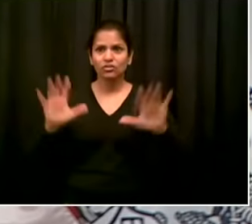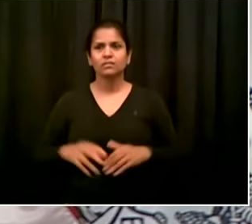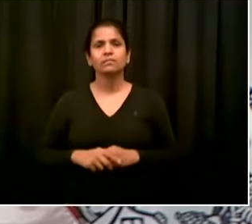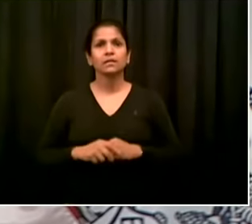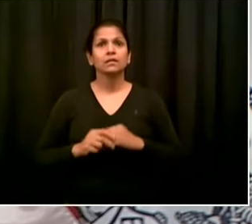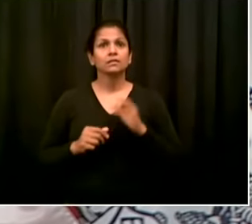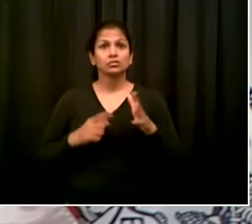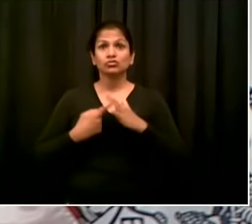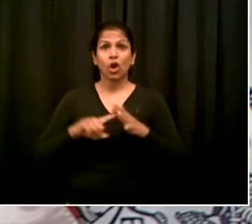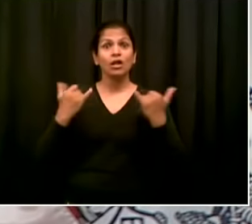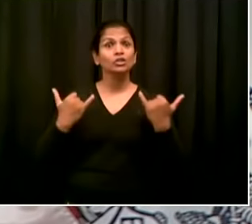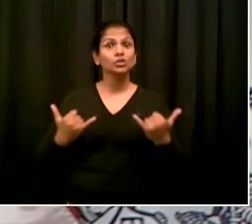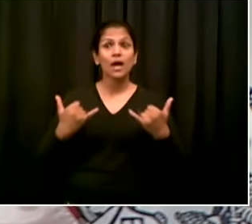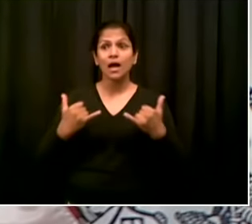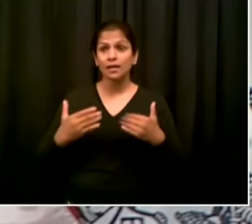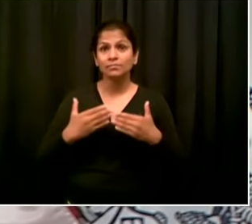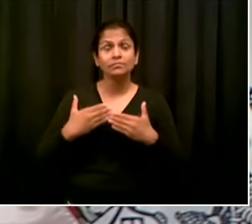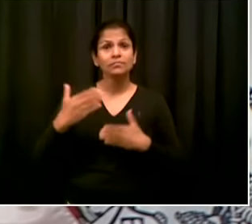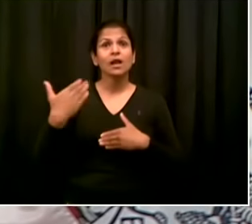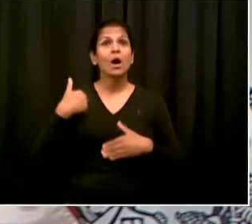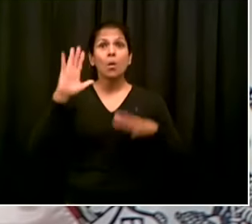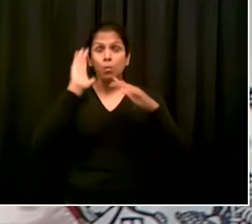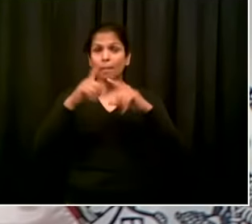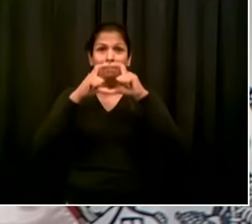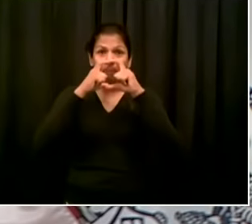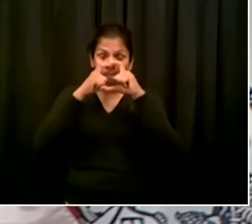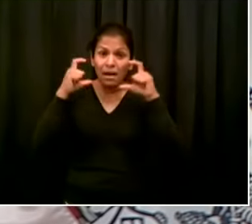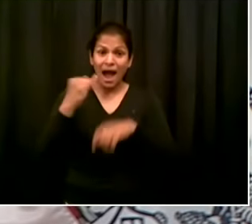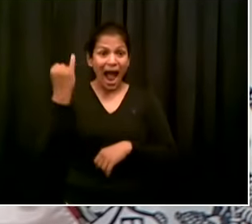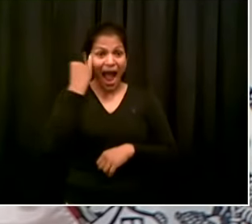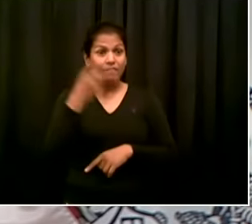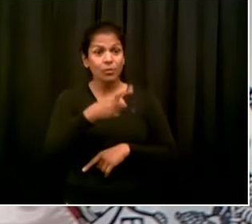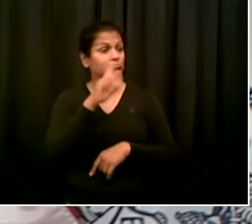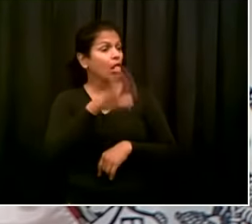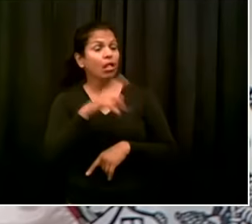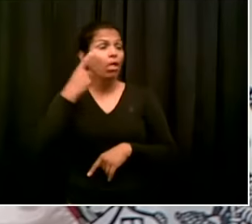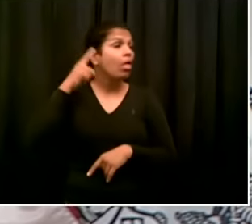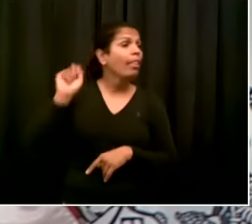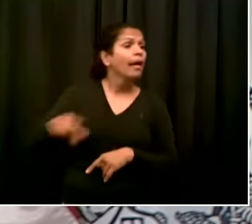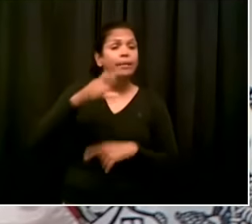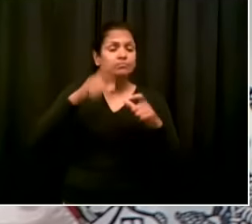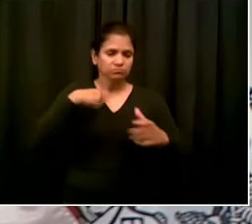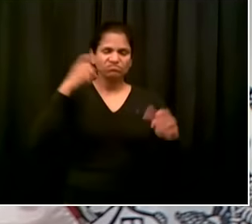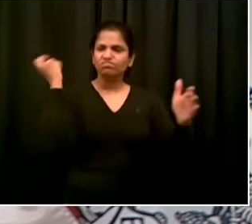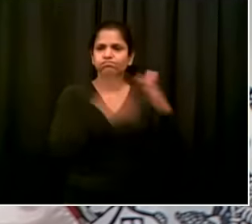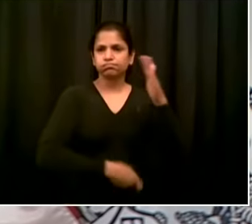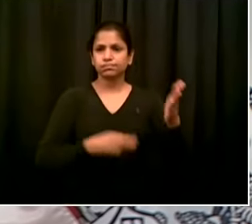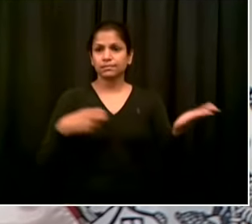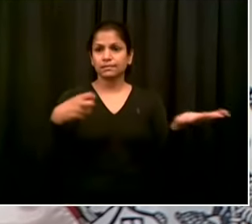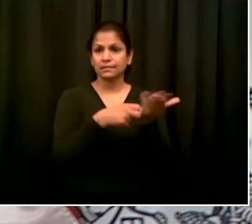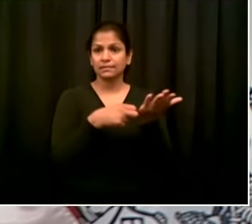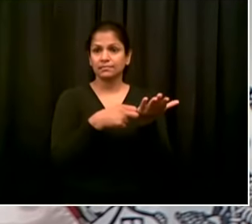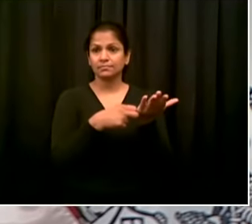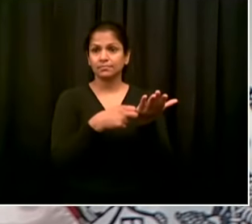STARTING TO EE MERNG.